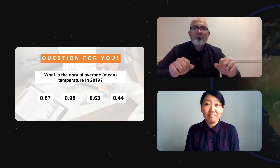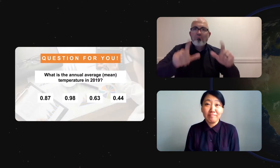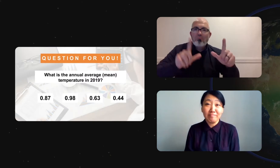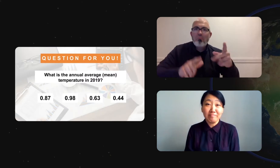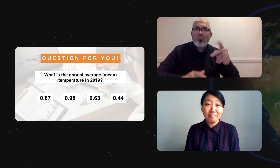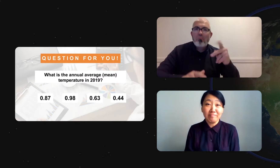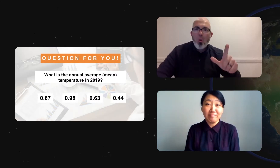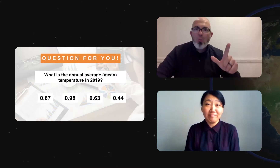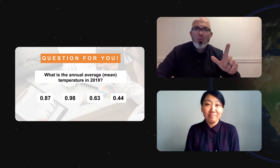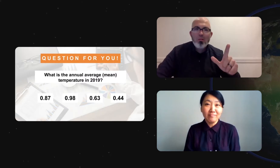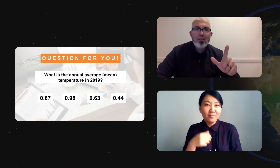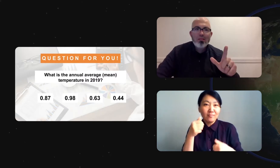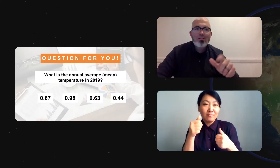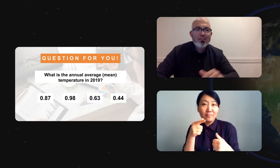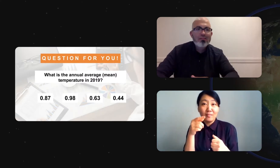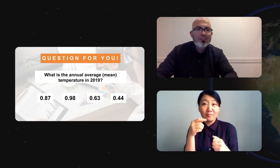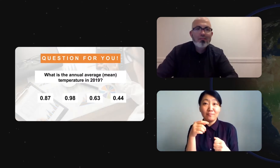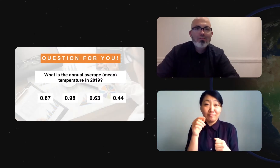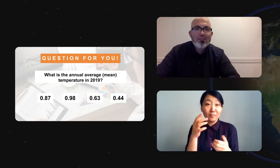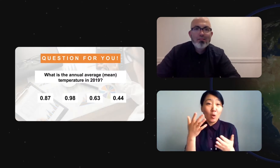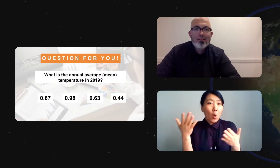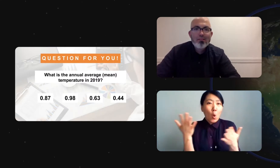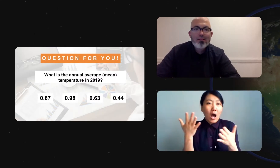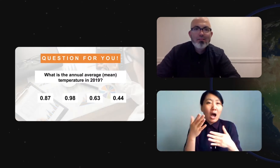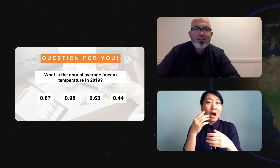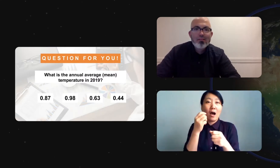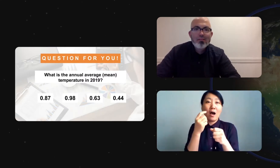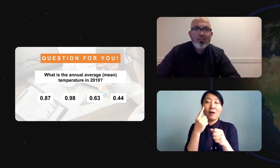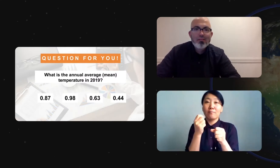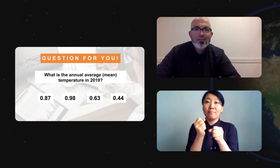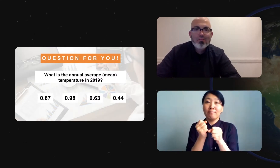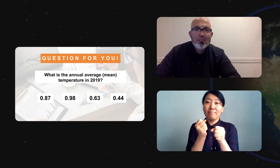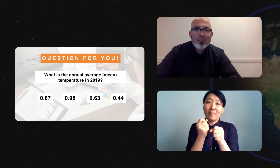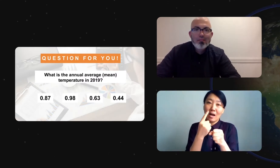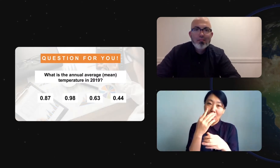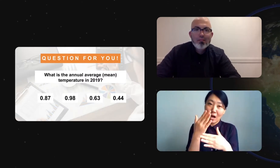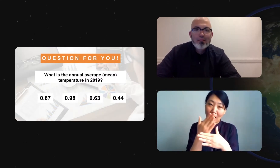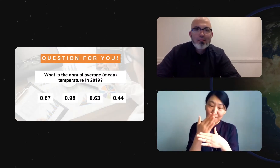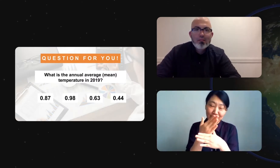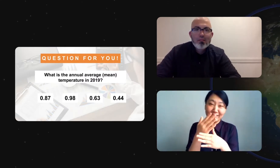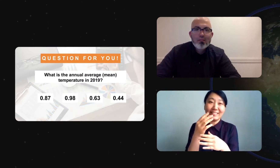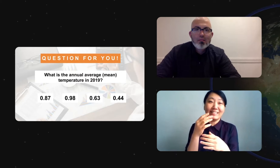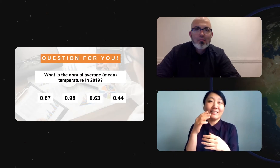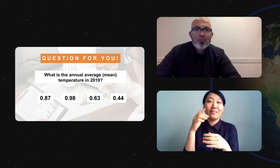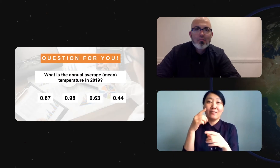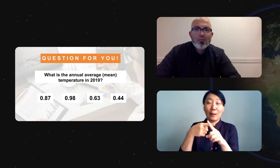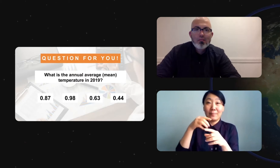Should I ask a poll question?